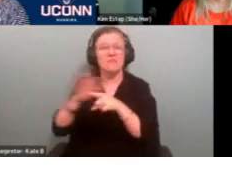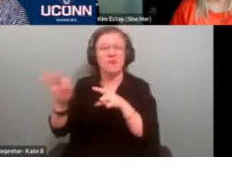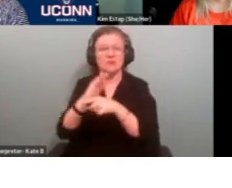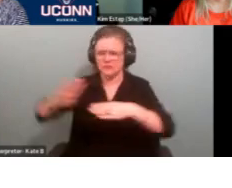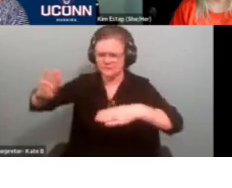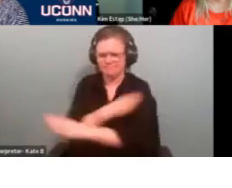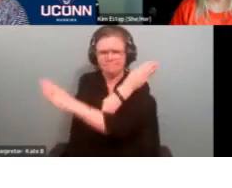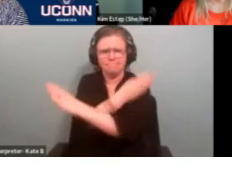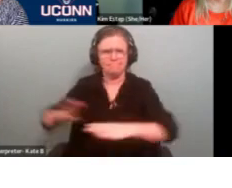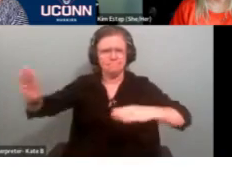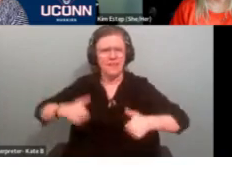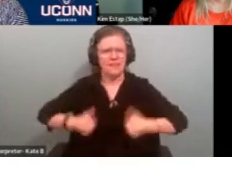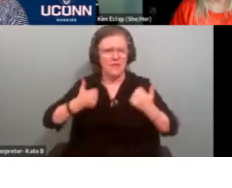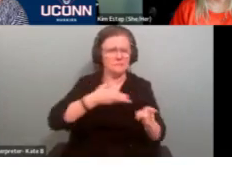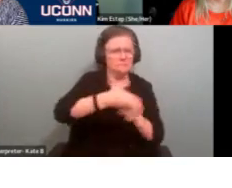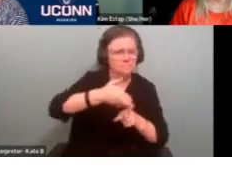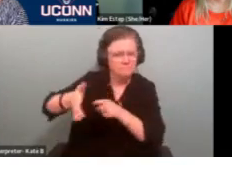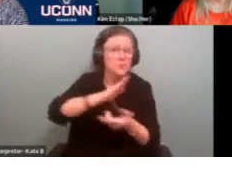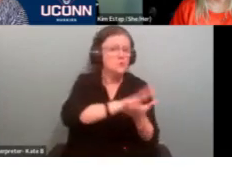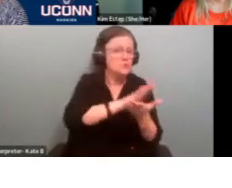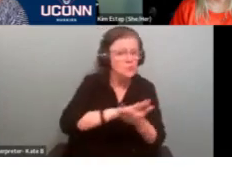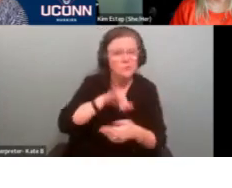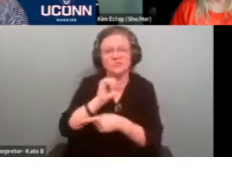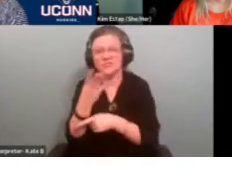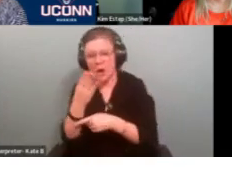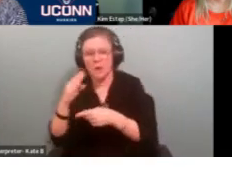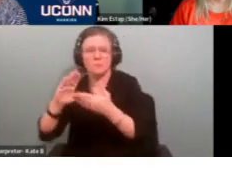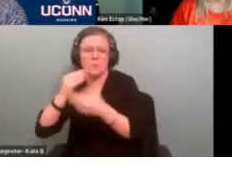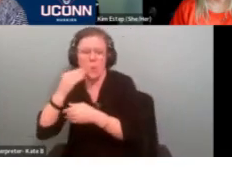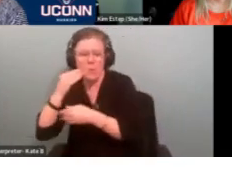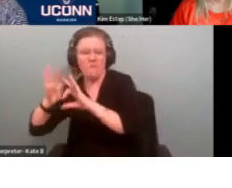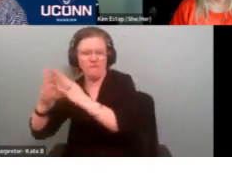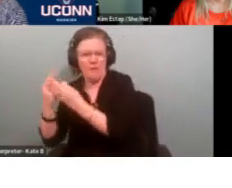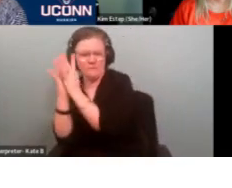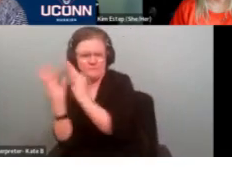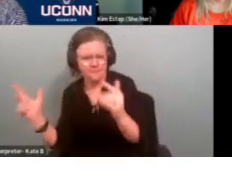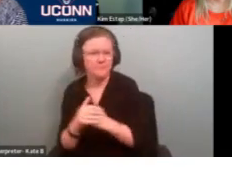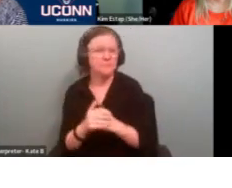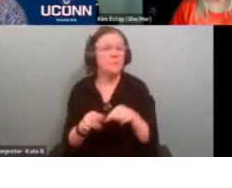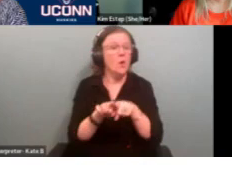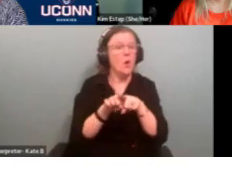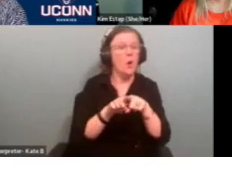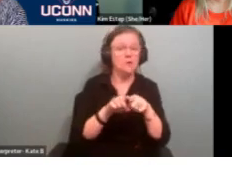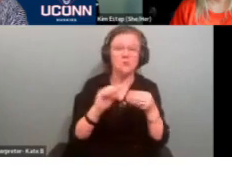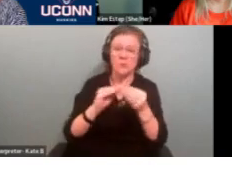domains. extensive evaluation data also now show that all of this effort typically saves